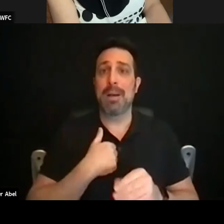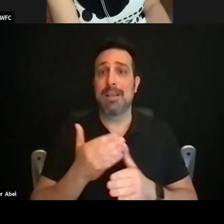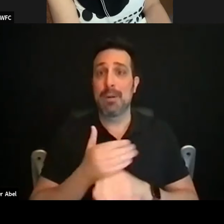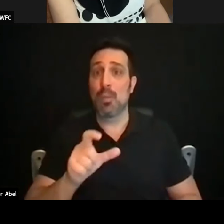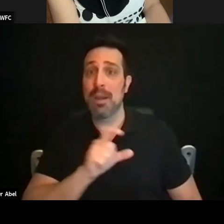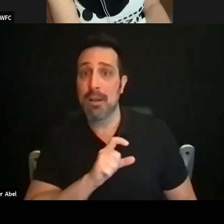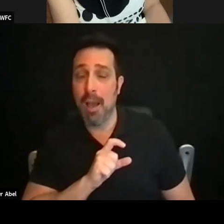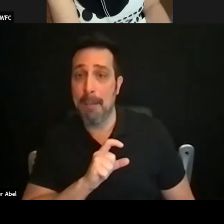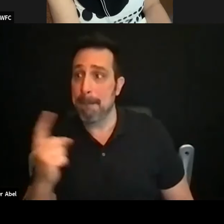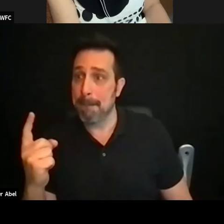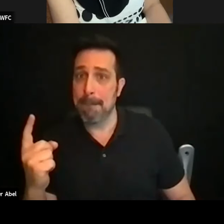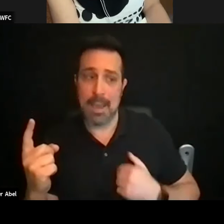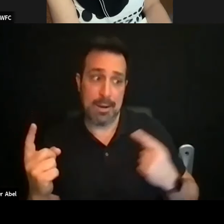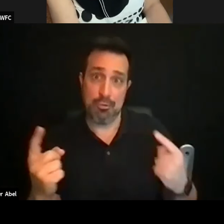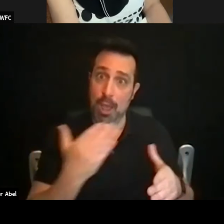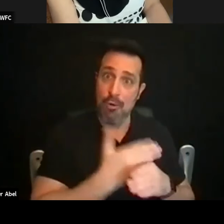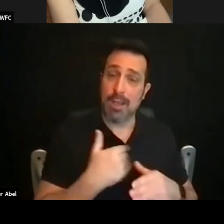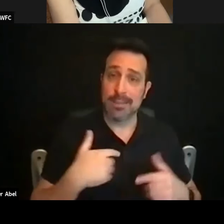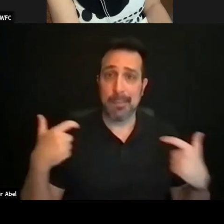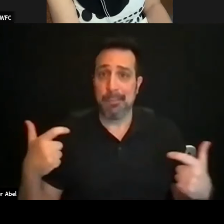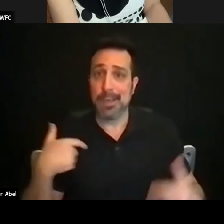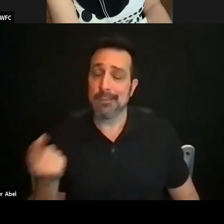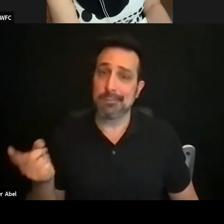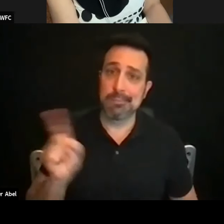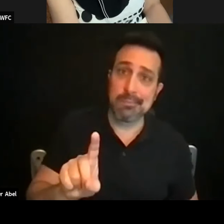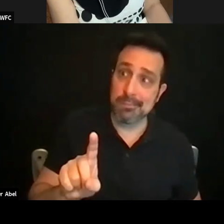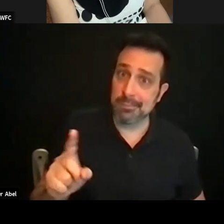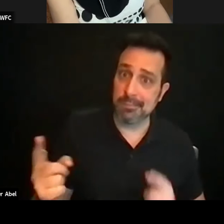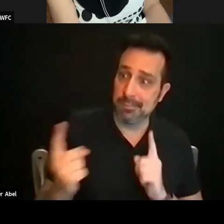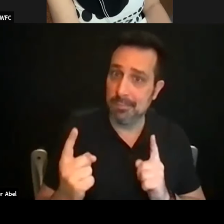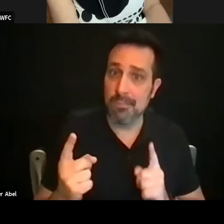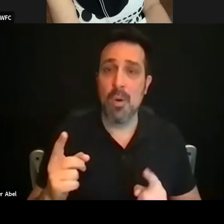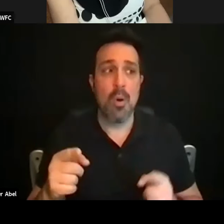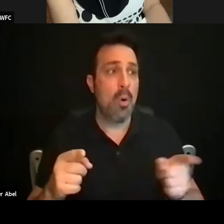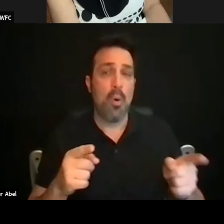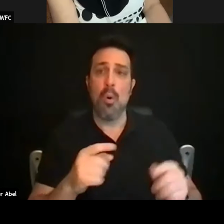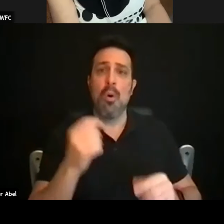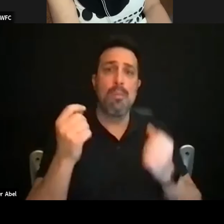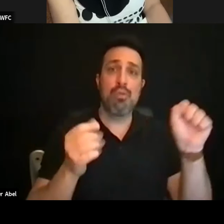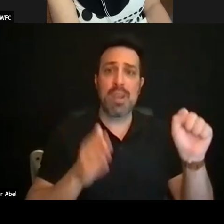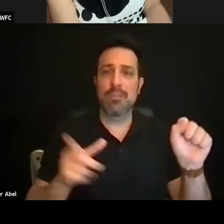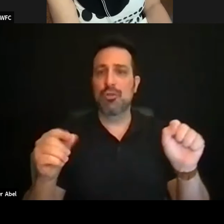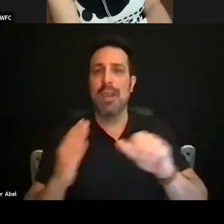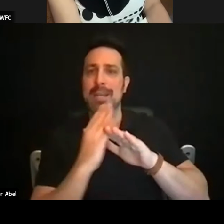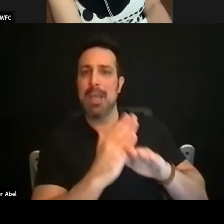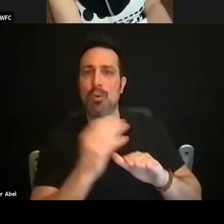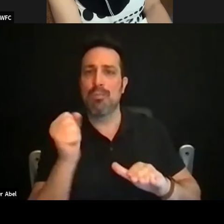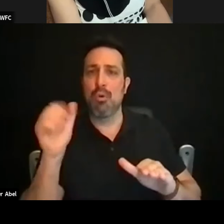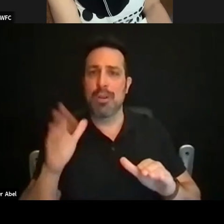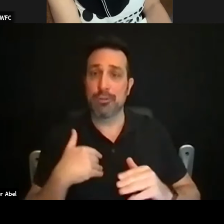likes getting in the way of things. I don't get scared by things. I'm at the forefront of putting myself between a cop and somebody that they're